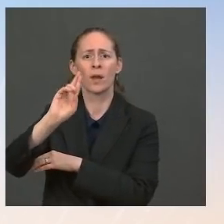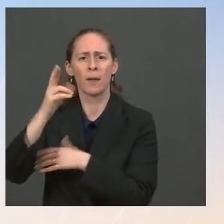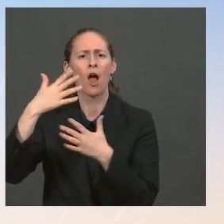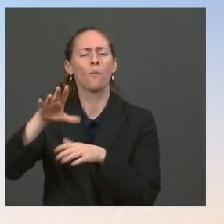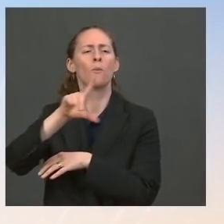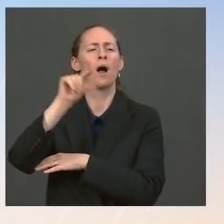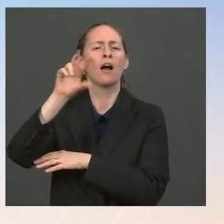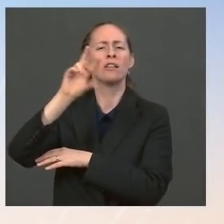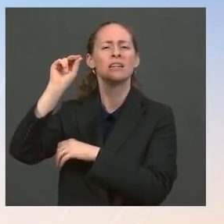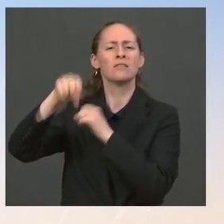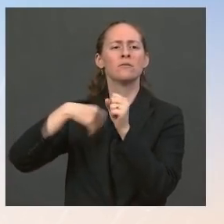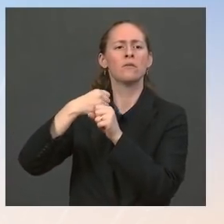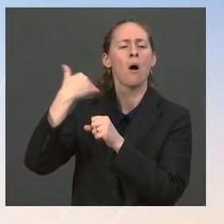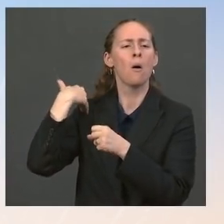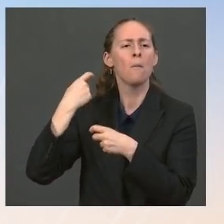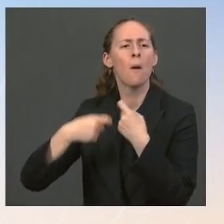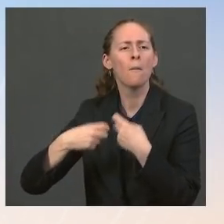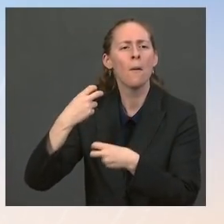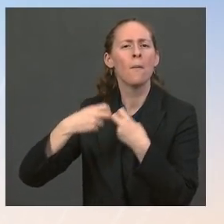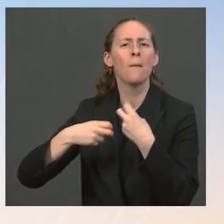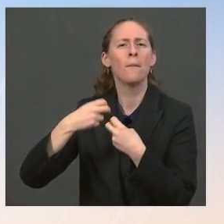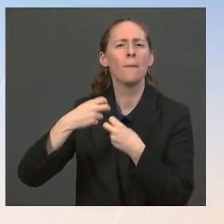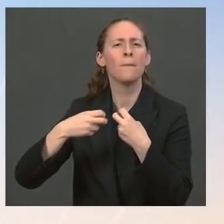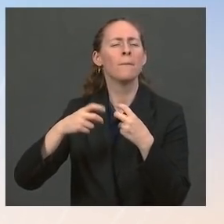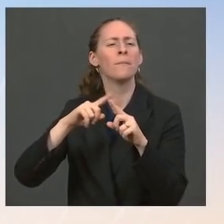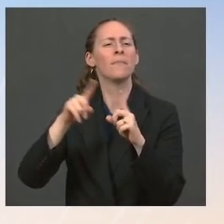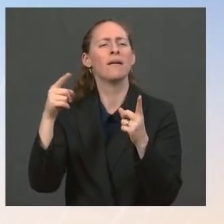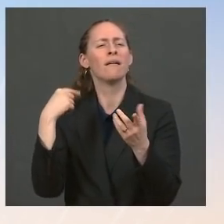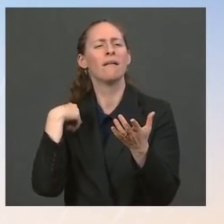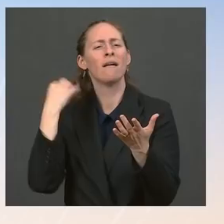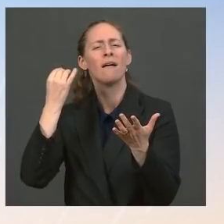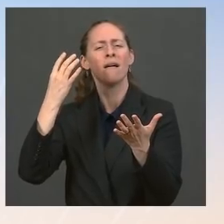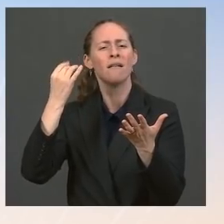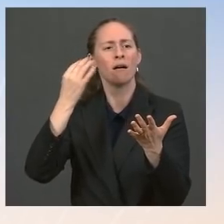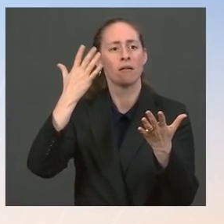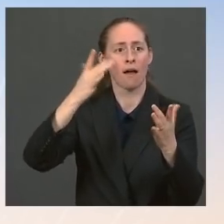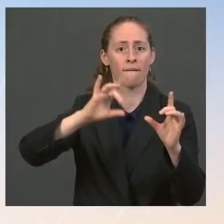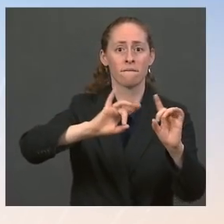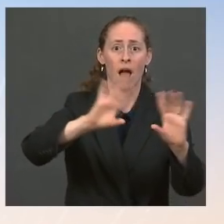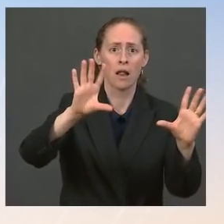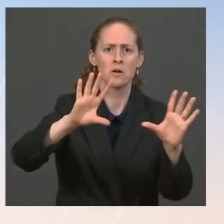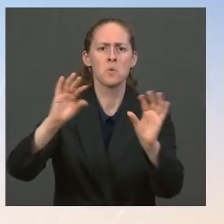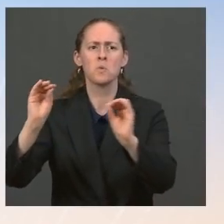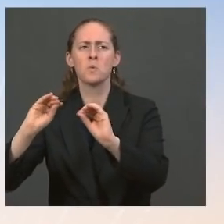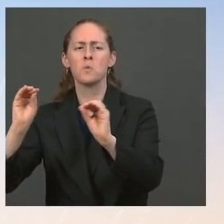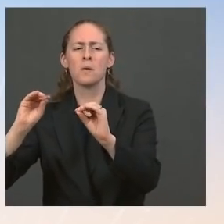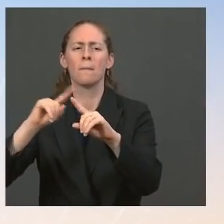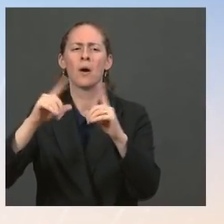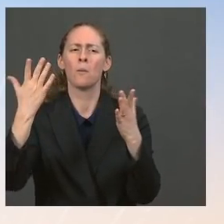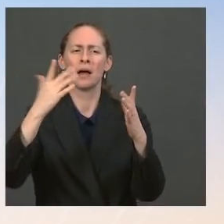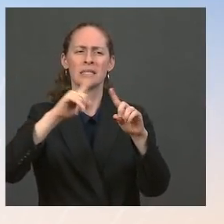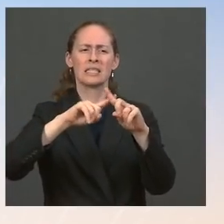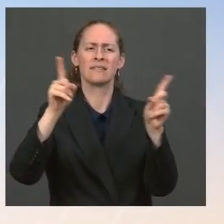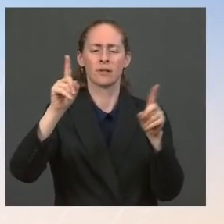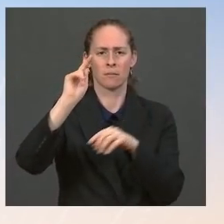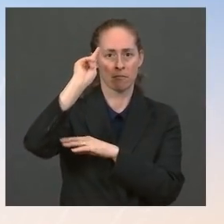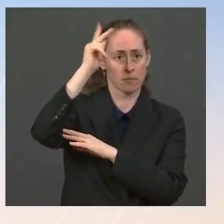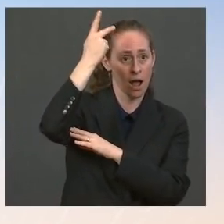between violence and violence. What is the difference between -- Secretary Mayorkas: I'm sorry -- The Press: -- the type of violence that Haitians are fleeing in Haiti